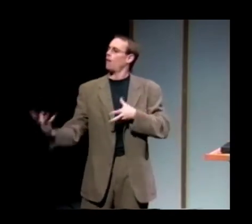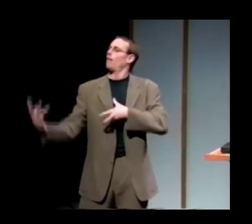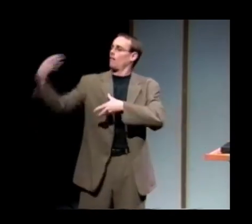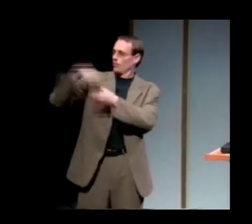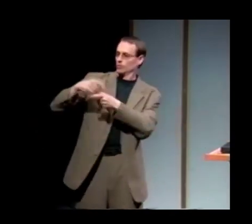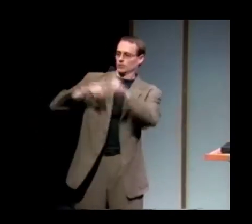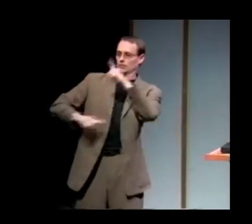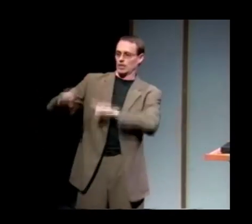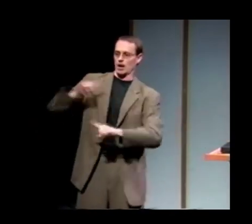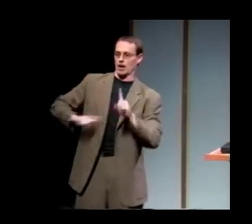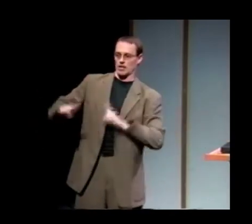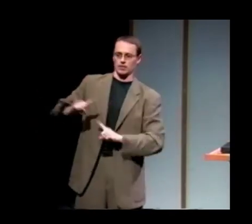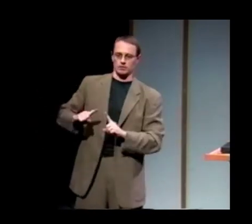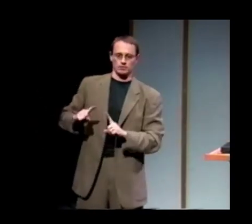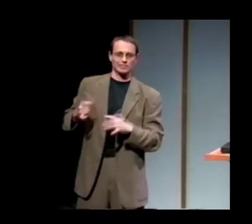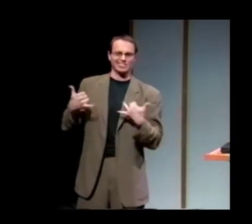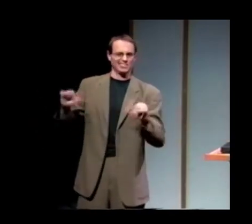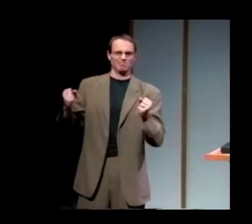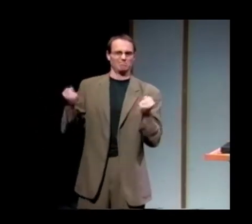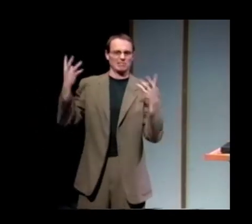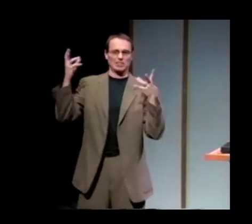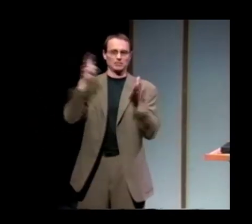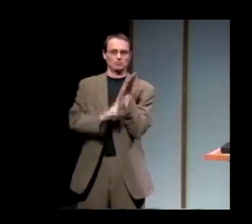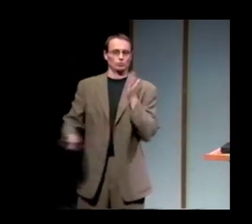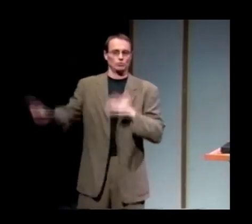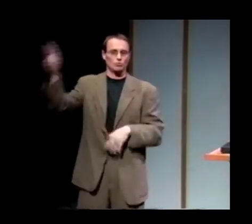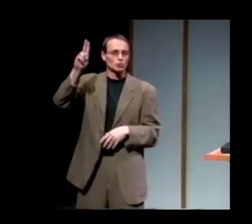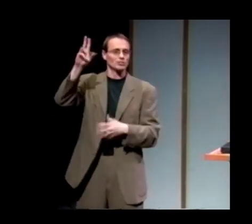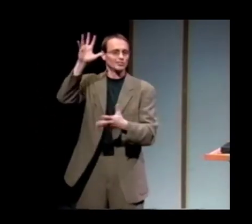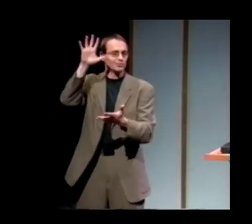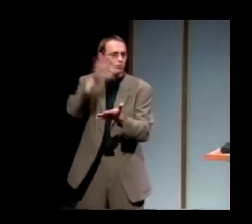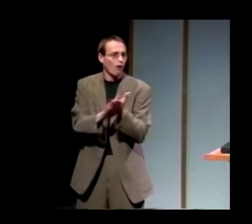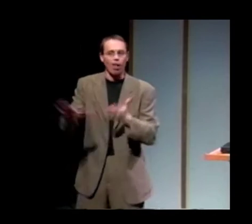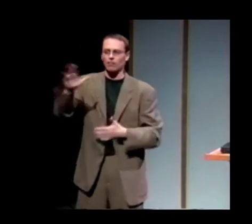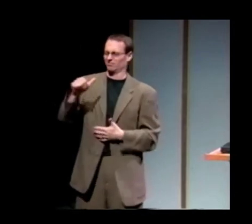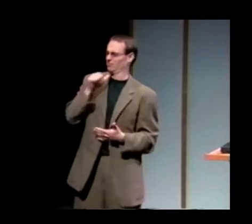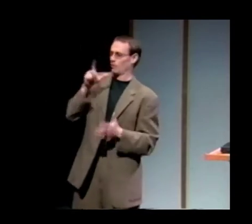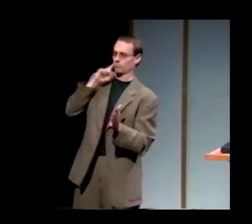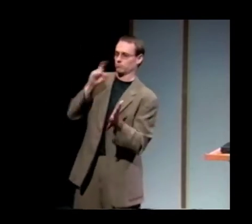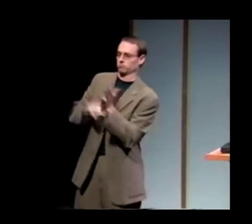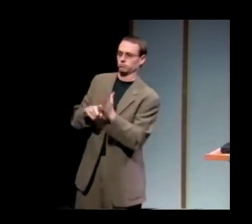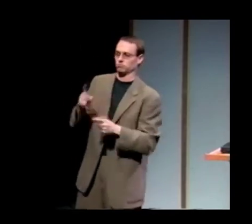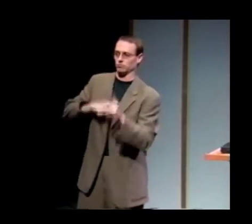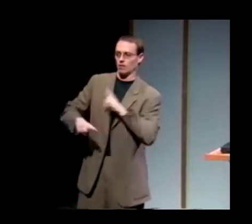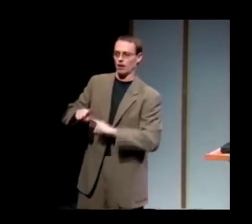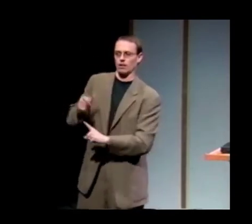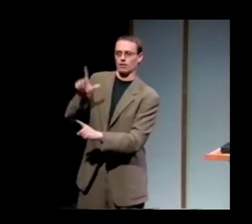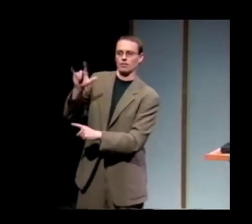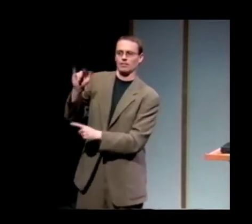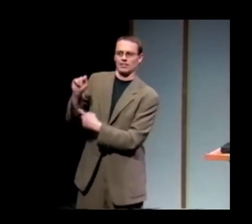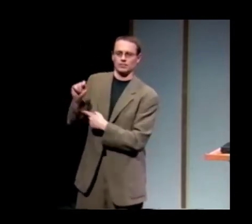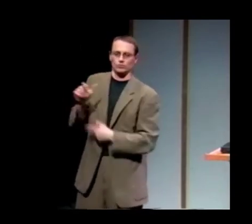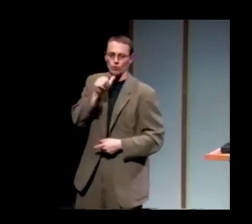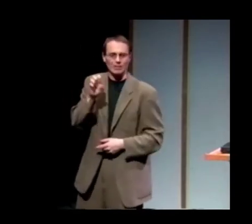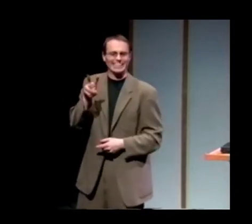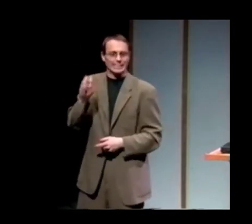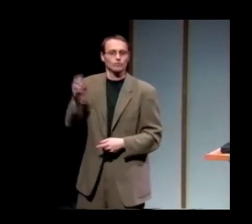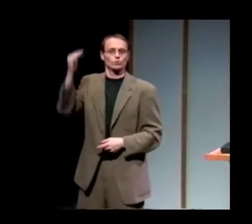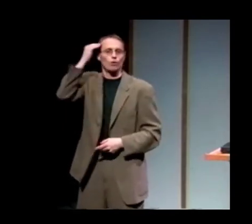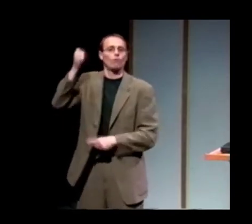IT HAD TO INCLUDE LITERATURE. HAD TO INCLUDE SIGN. THERE ARE STILL MANY UNIVERSITIES AND COLLEGES THAT DON'T RECOGNIZE SIGN LANGUAGE.